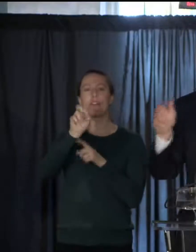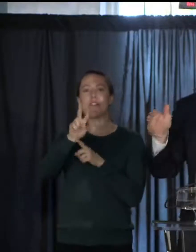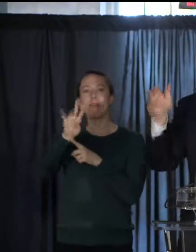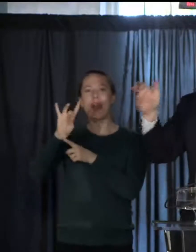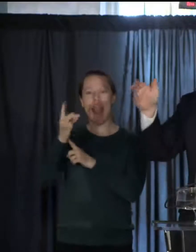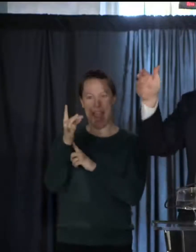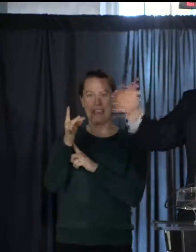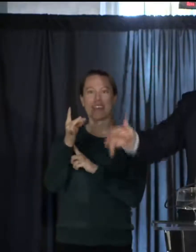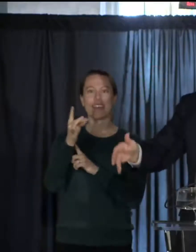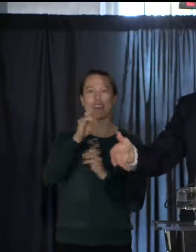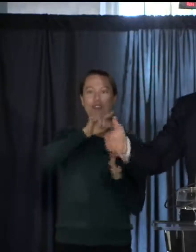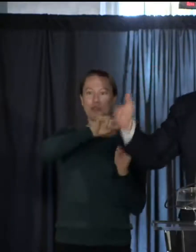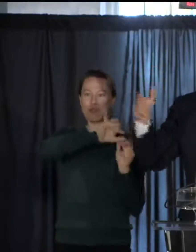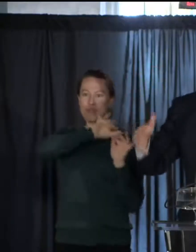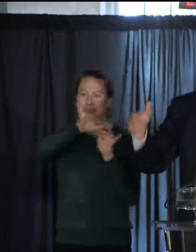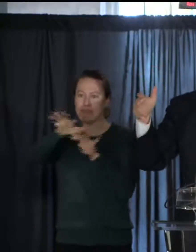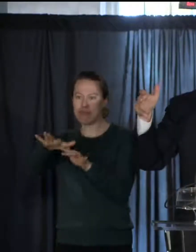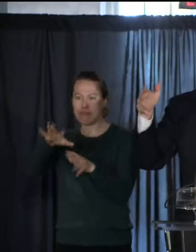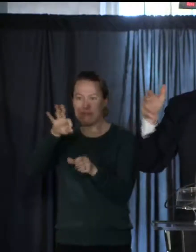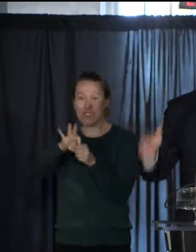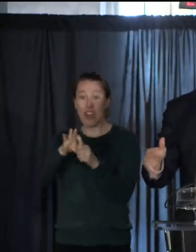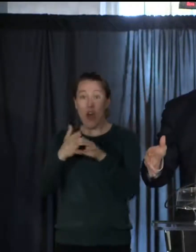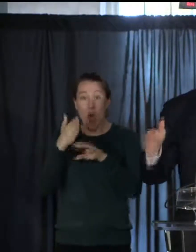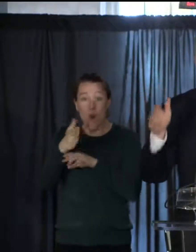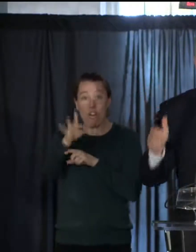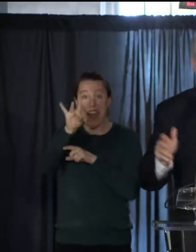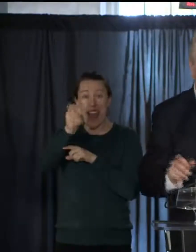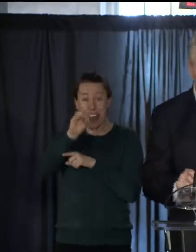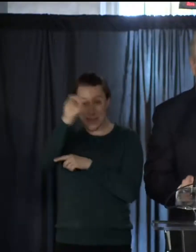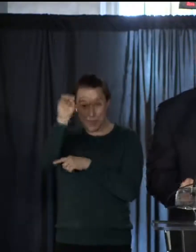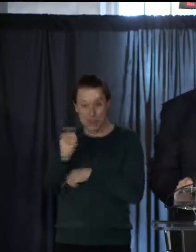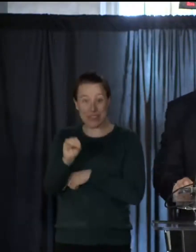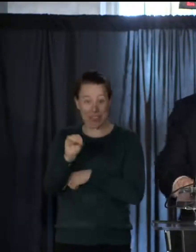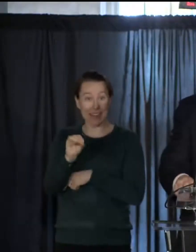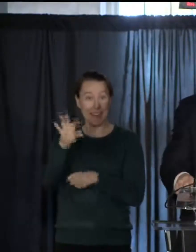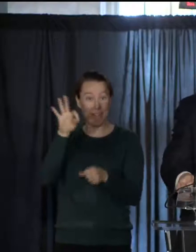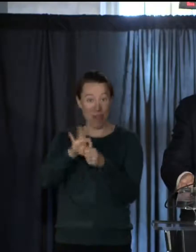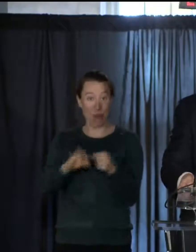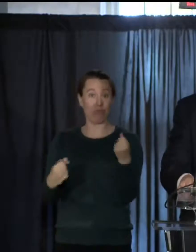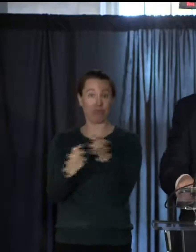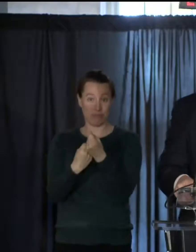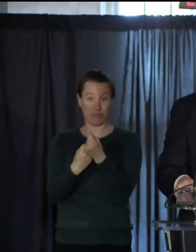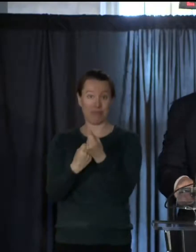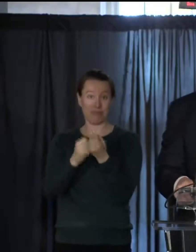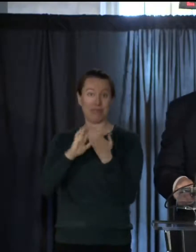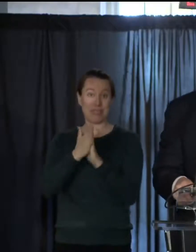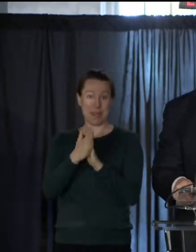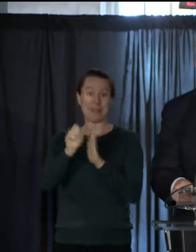80% OF THE VOTE FOR STATEHOOD HERE IN THE DISTRICT OF COLUMBIA.